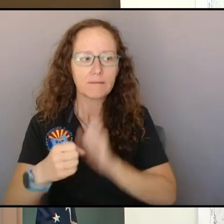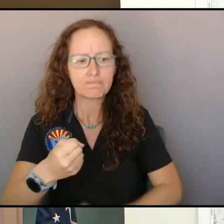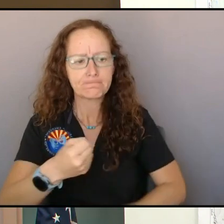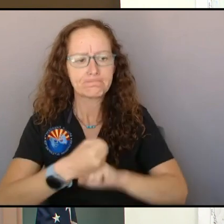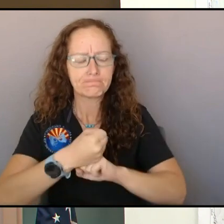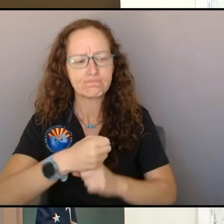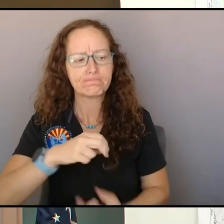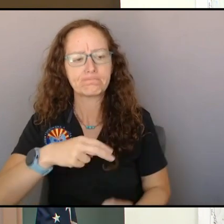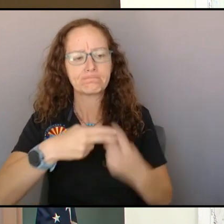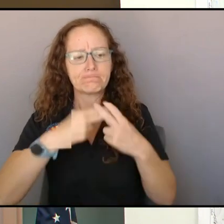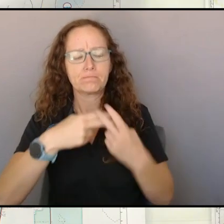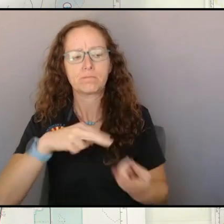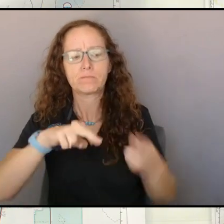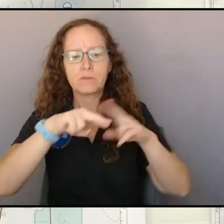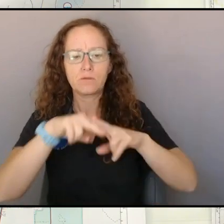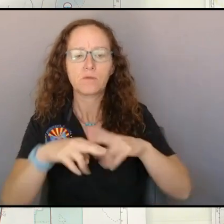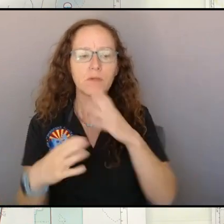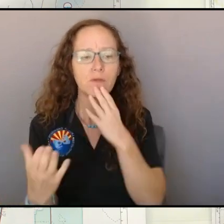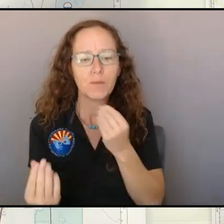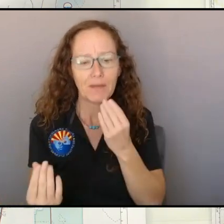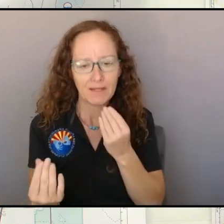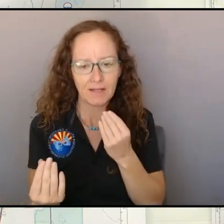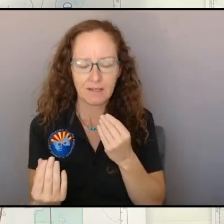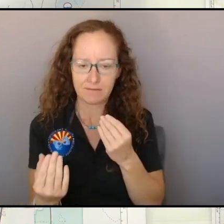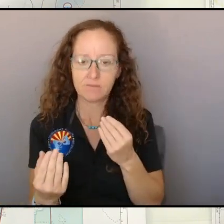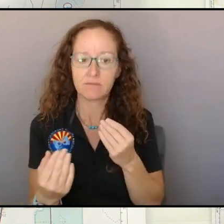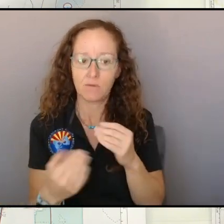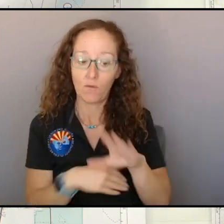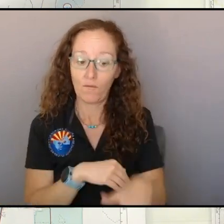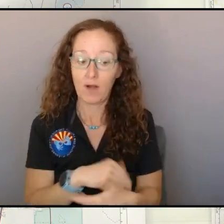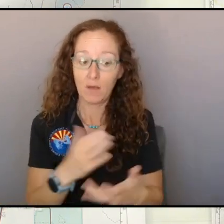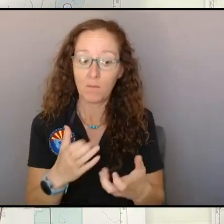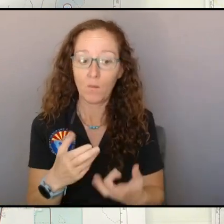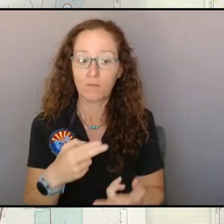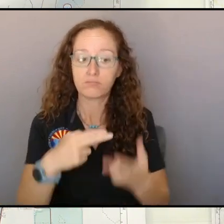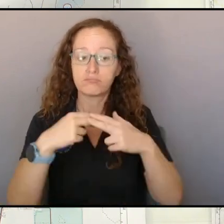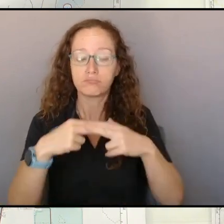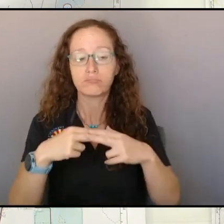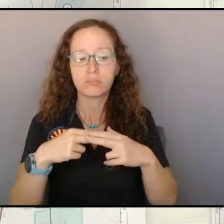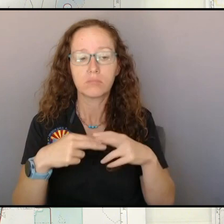to come back up, that helps the fire to get a lot less intense,